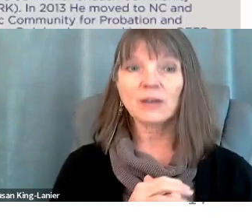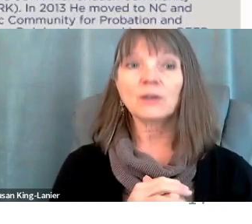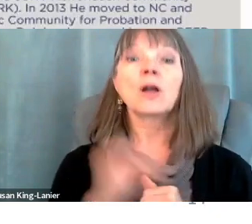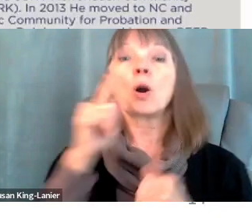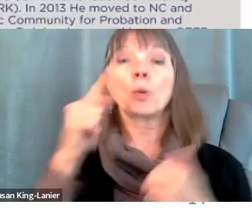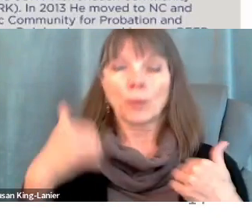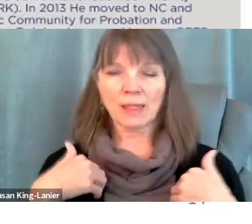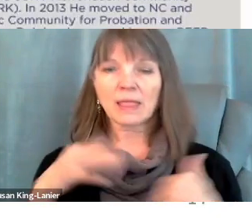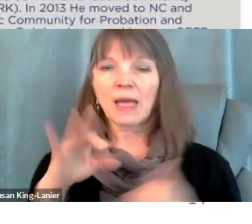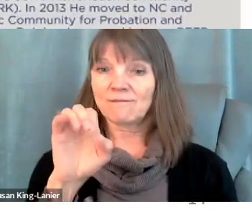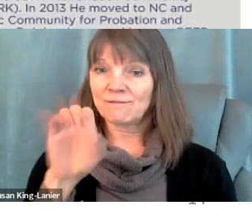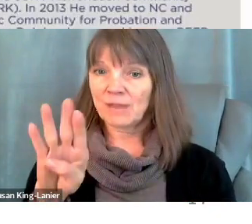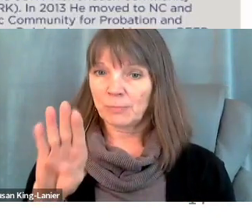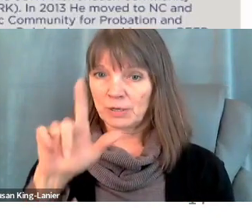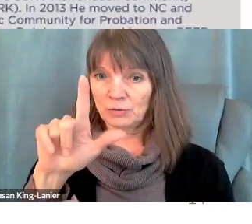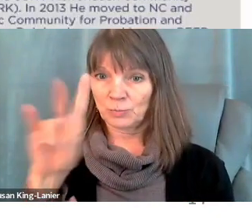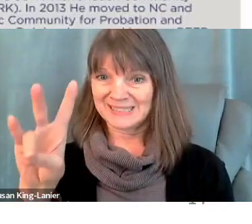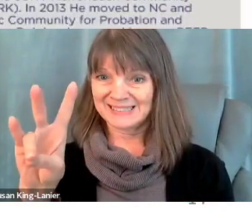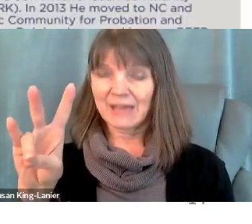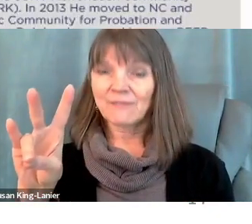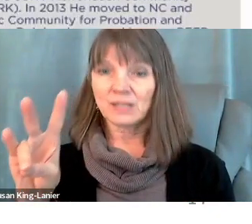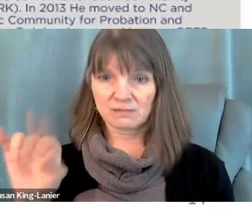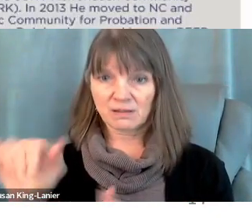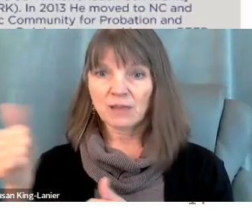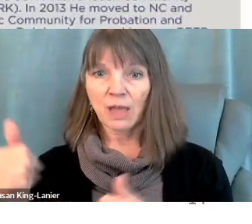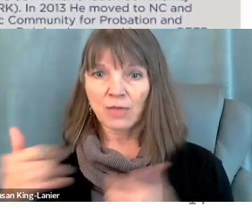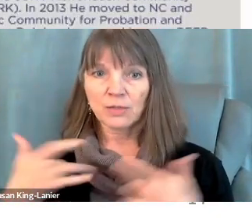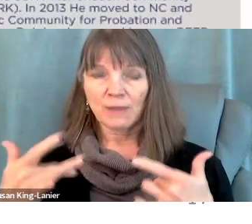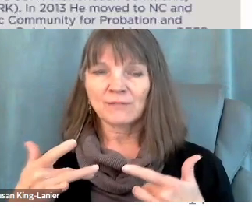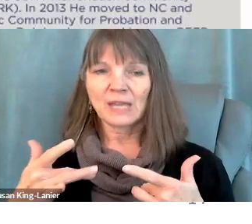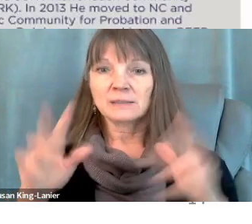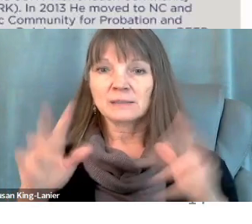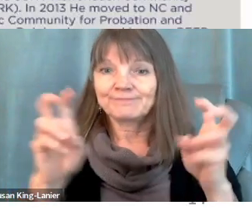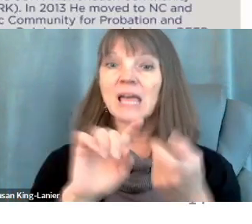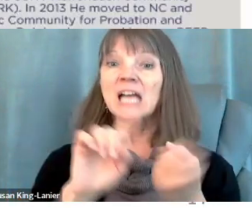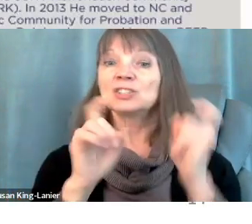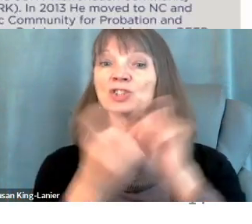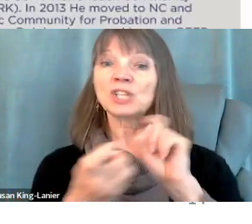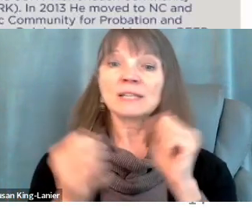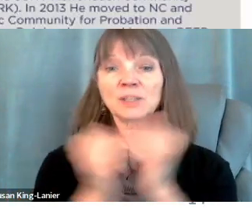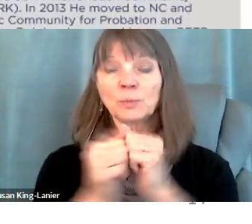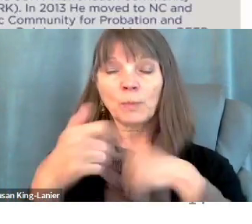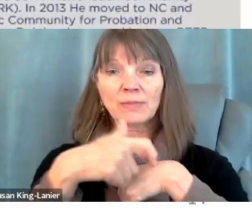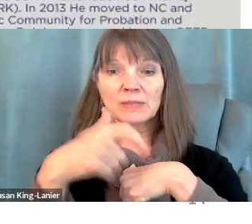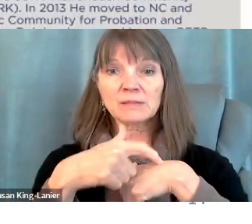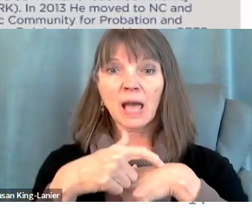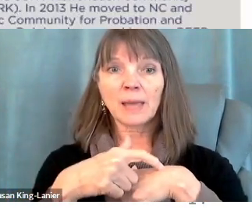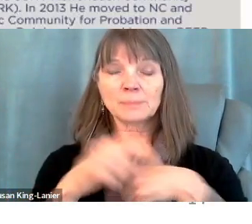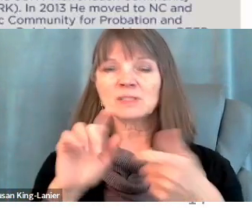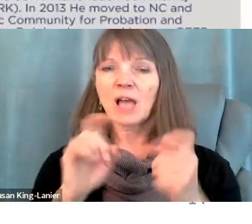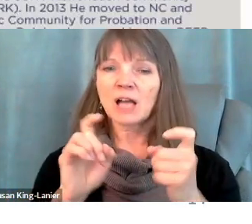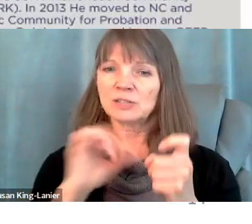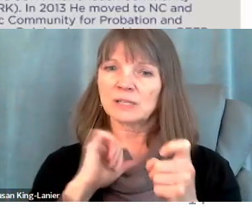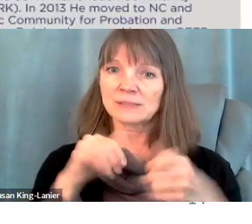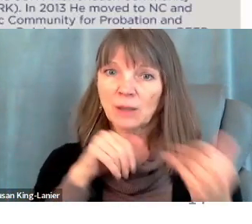And then we do have an event coming up on February 27th and the topic is changing with the times, adjusting our approach to multiple